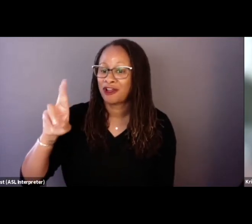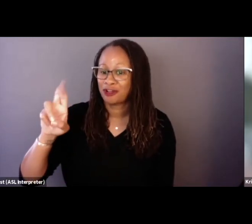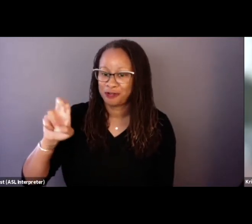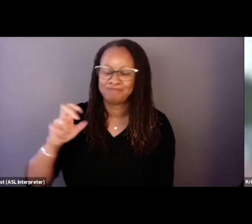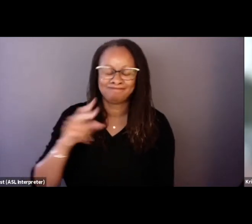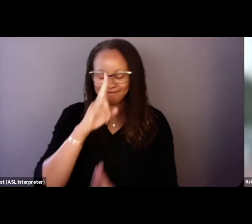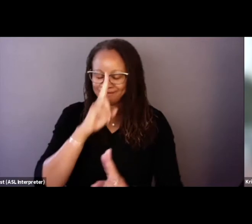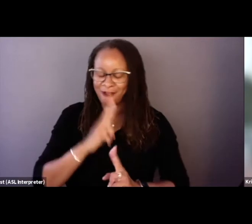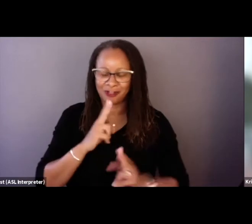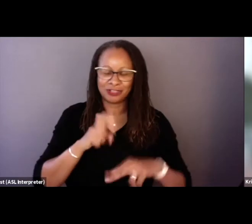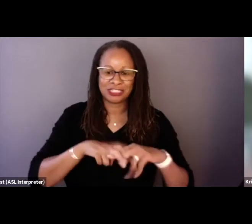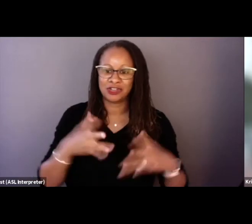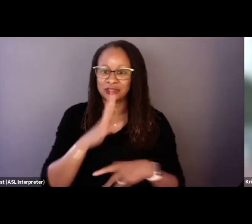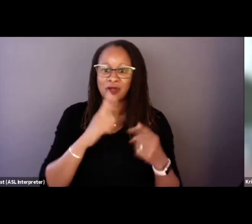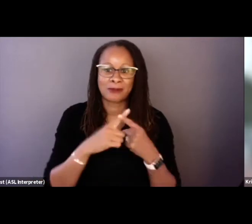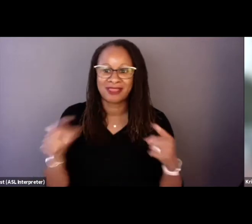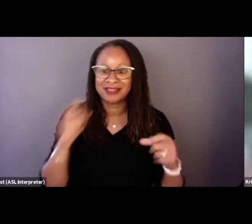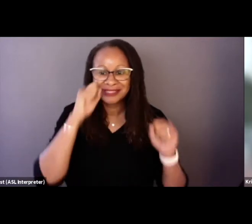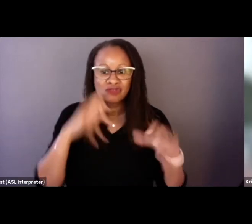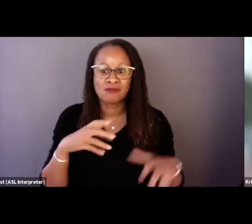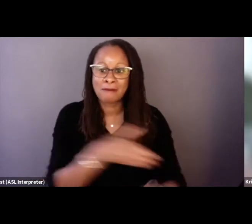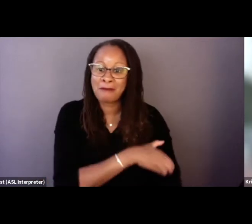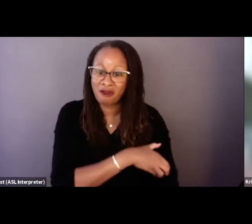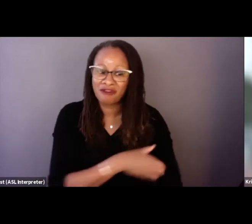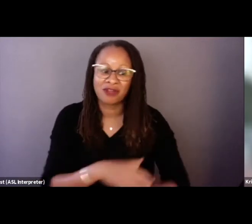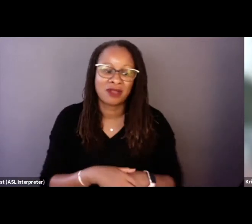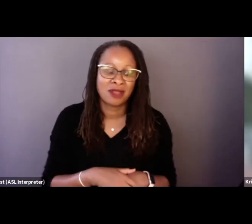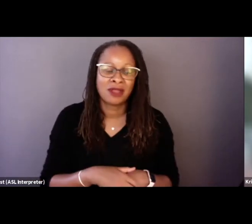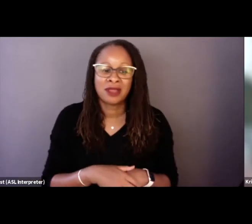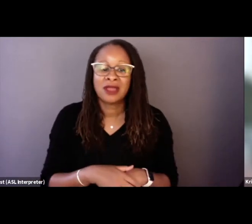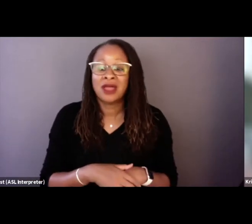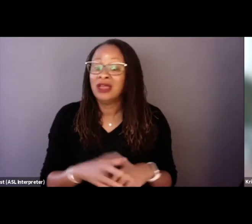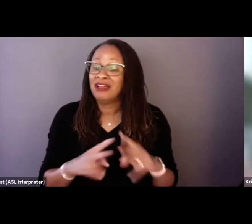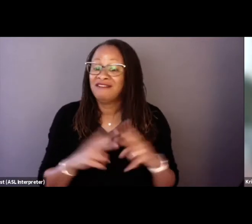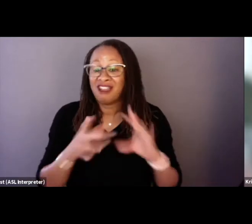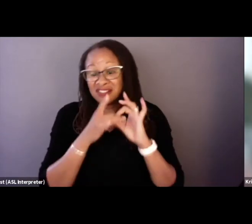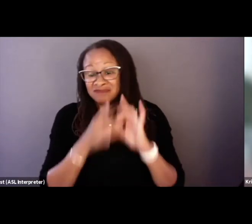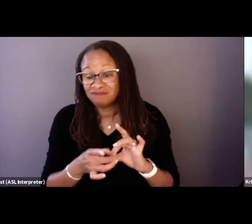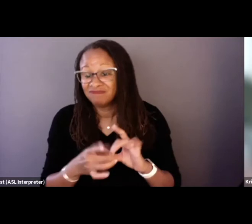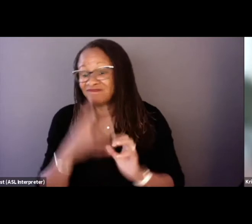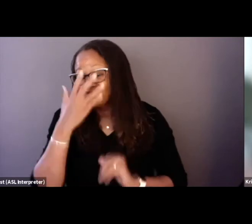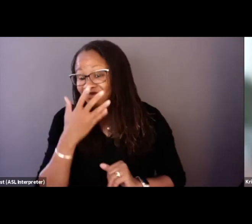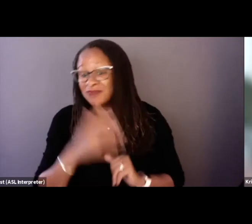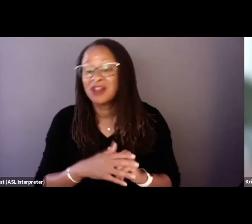talking about this incredibly powerful, and unfortunately very relevant, documentary,